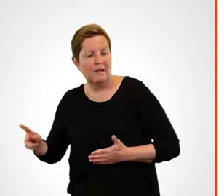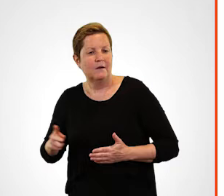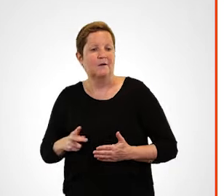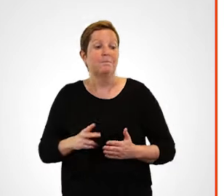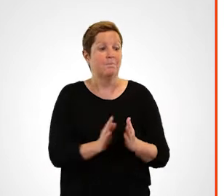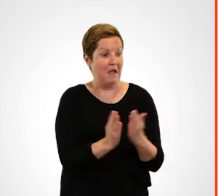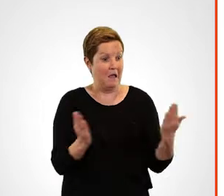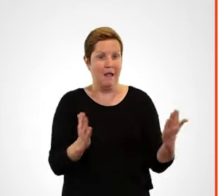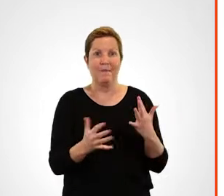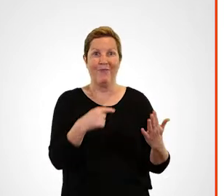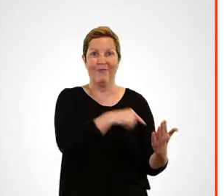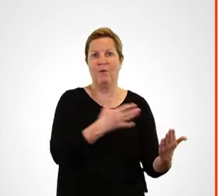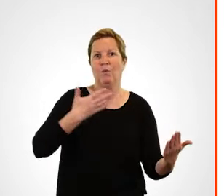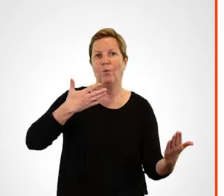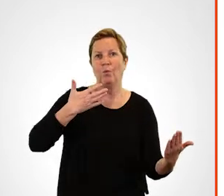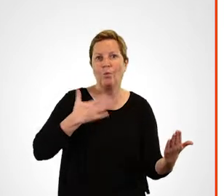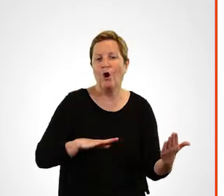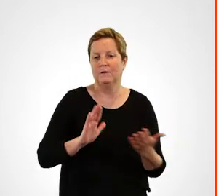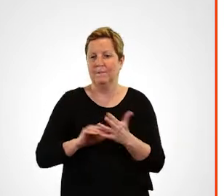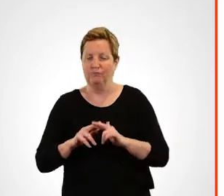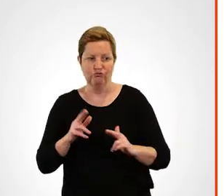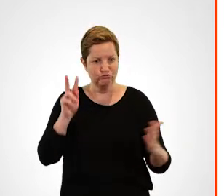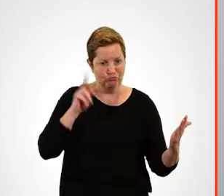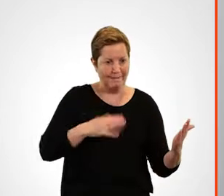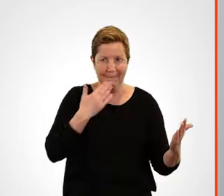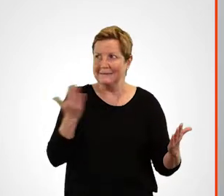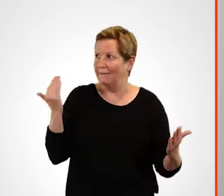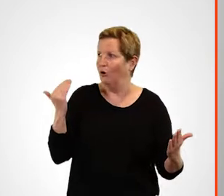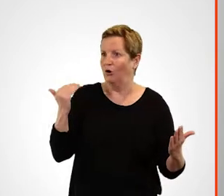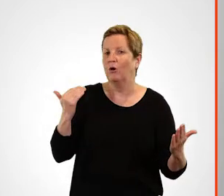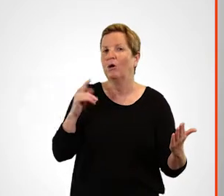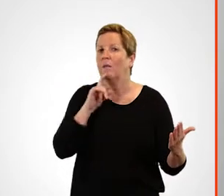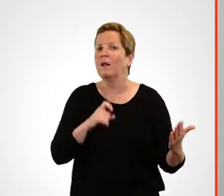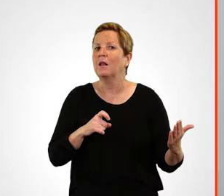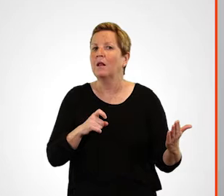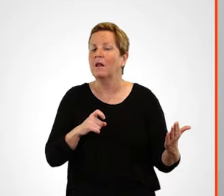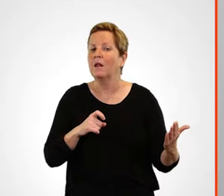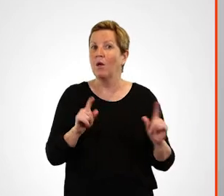But this leads to a desire to be read to, a desire to read,